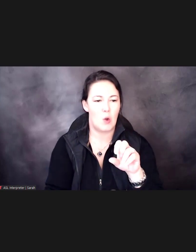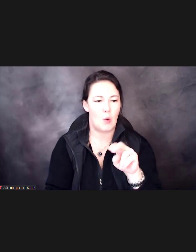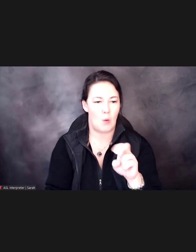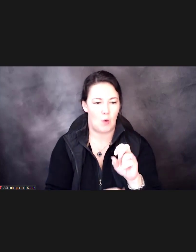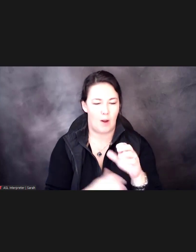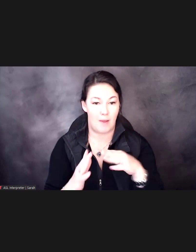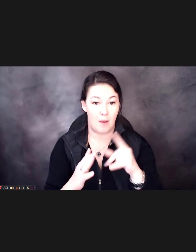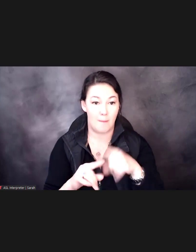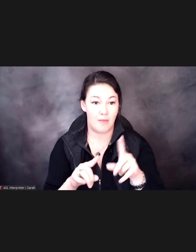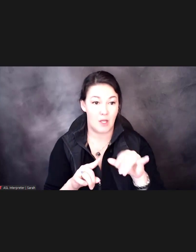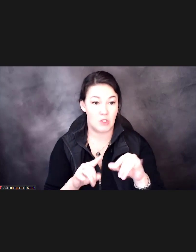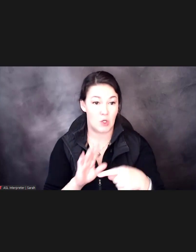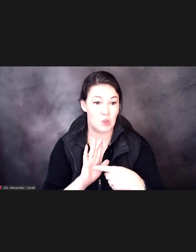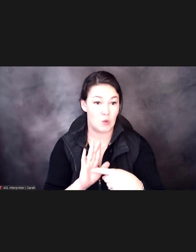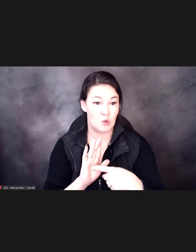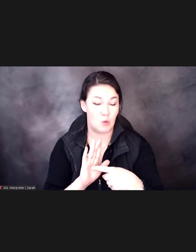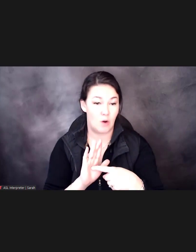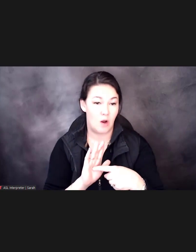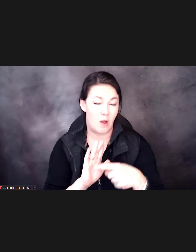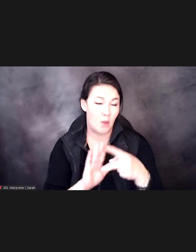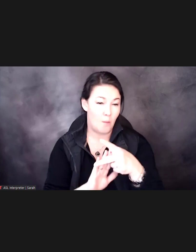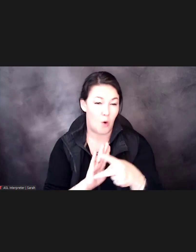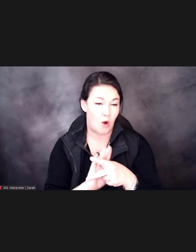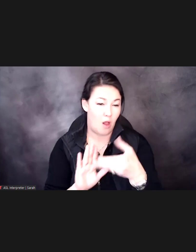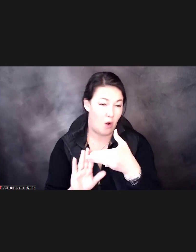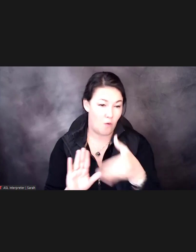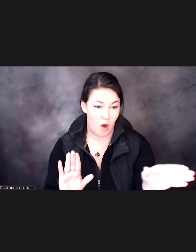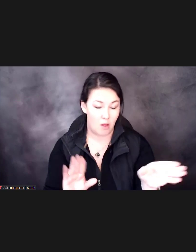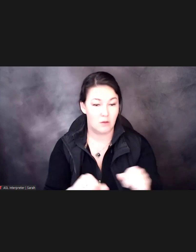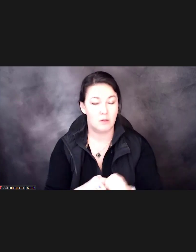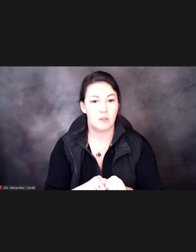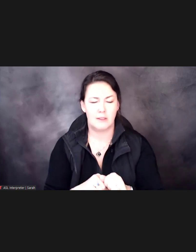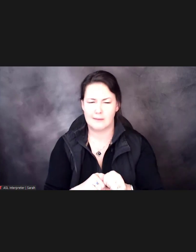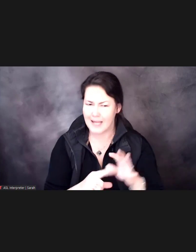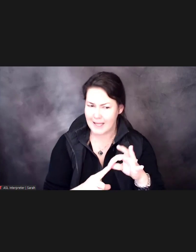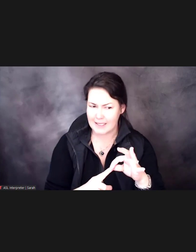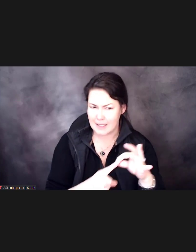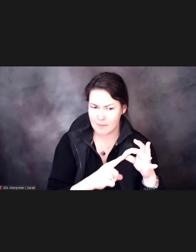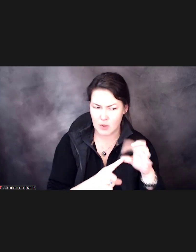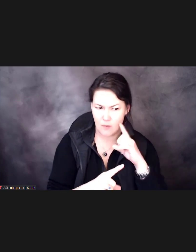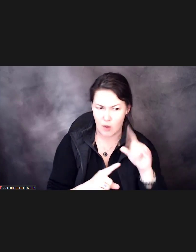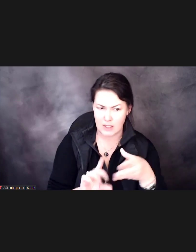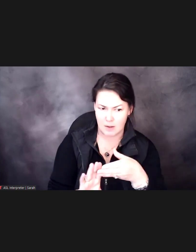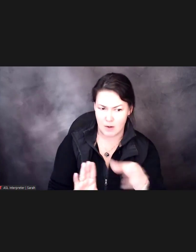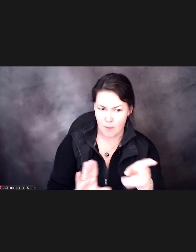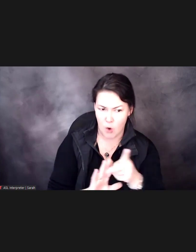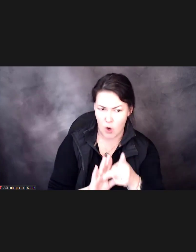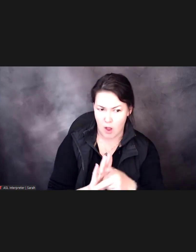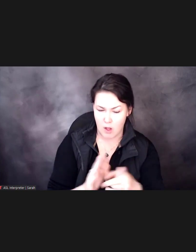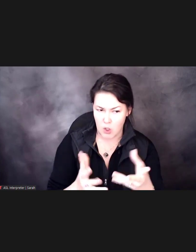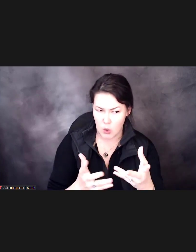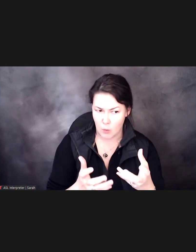method, but this shows you the protocol overall.